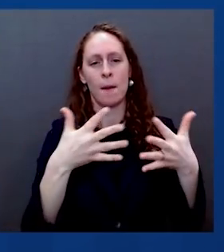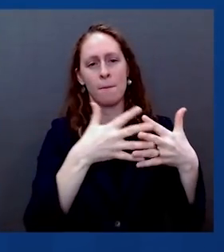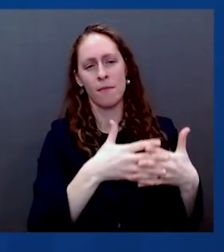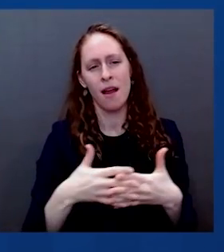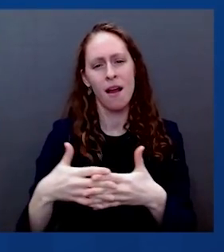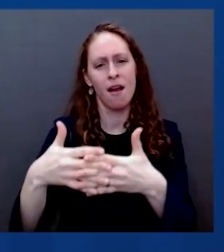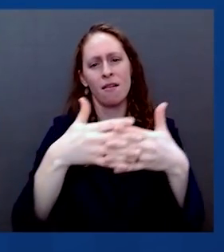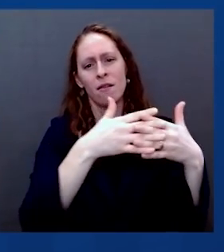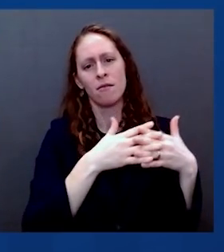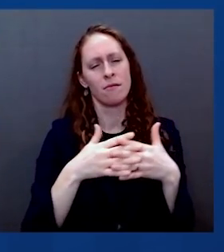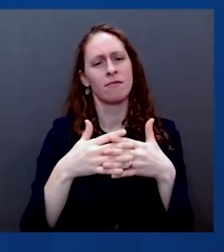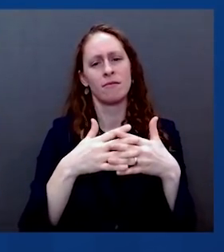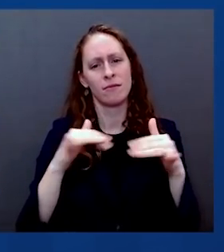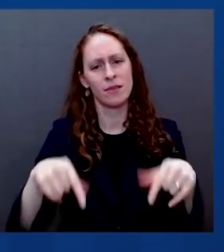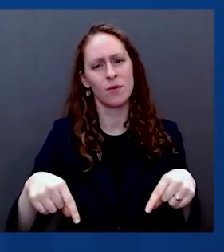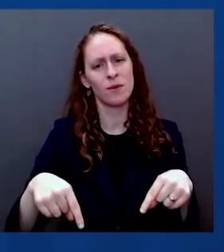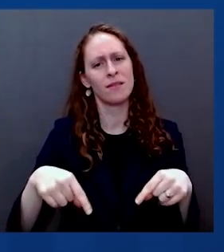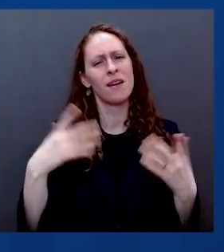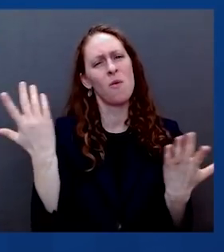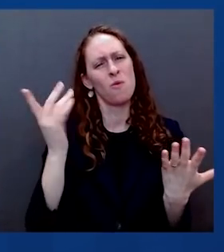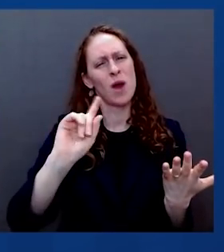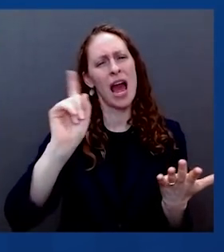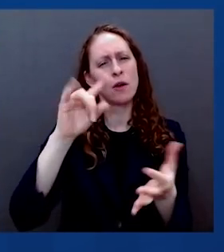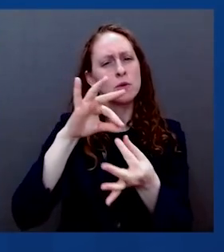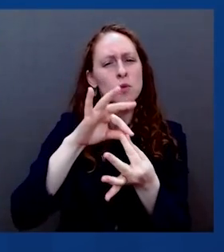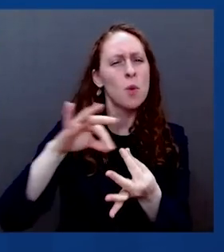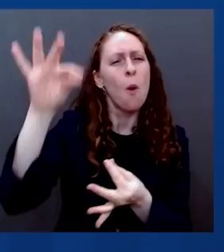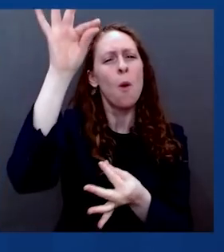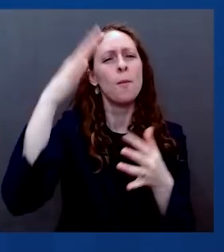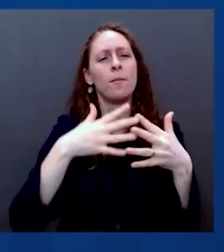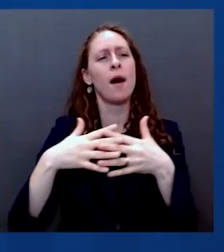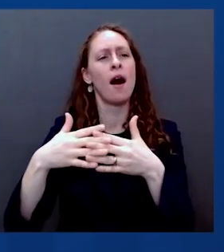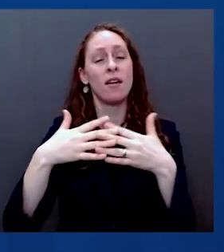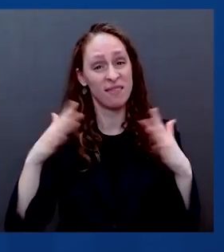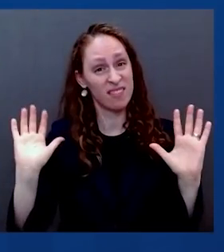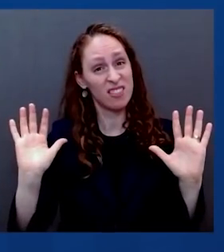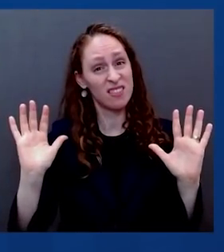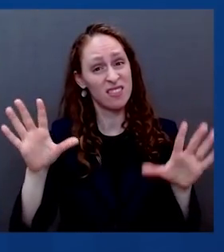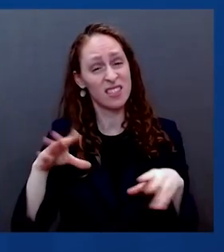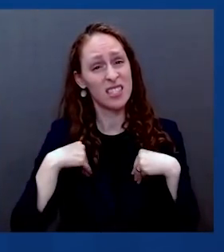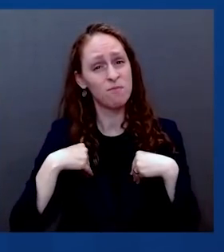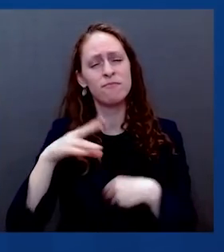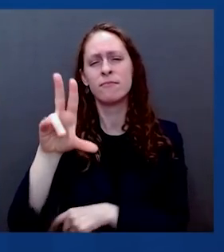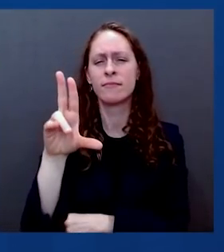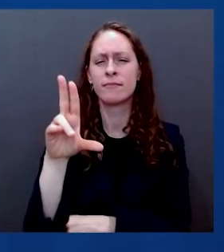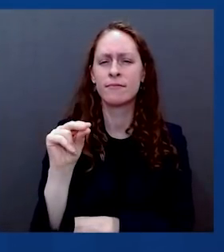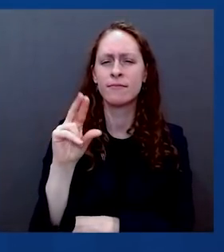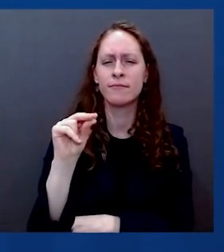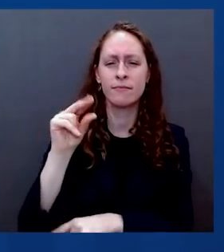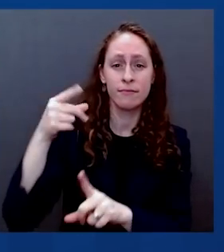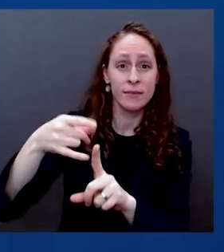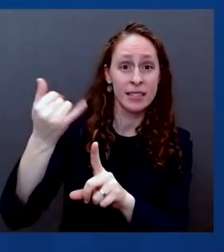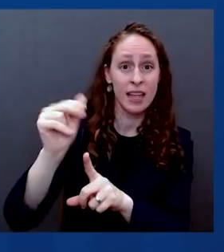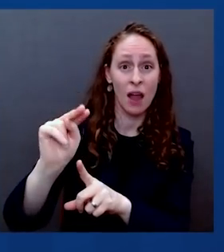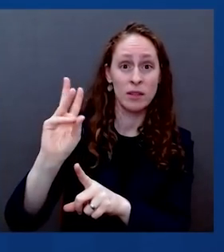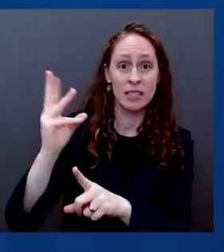to make sure January 6th marks not the end of democracy but the beginning of a renaissance of our democracy.